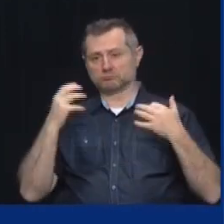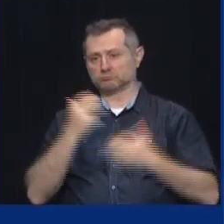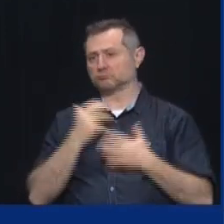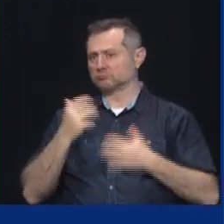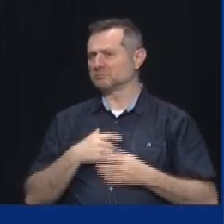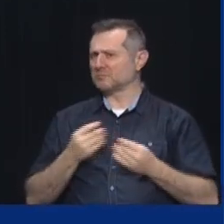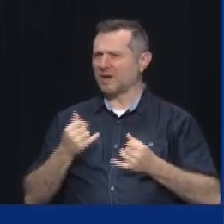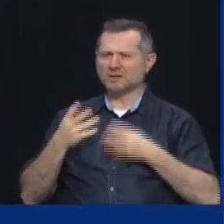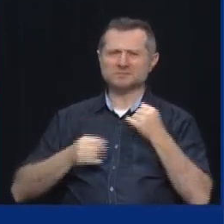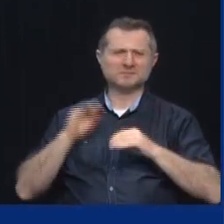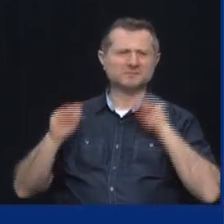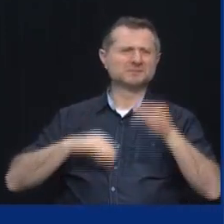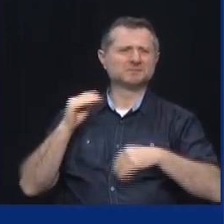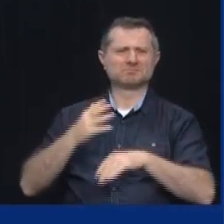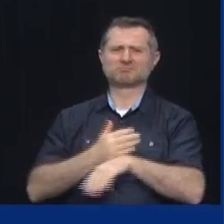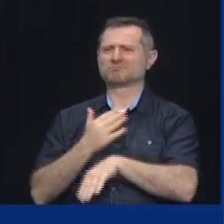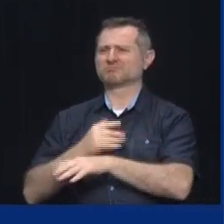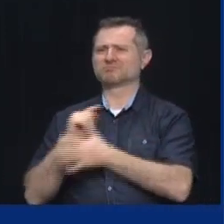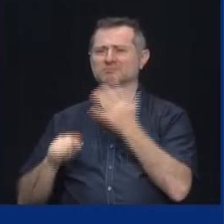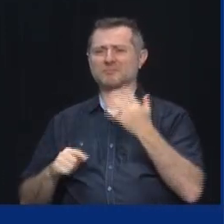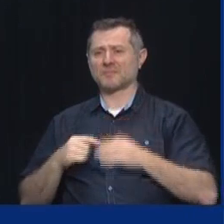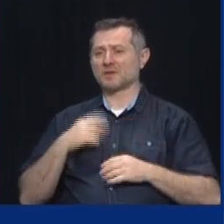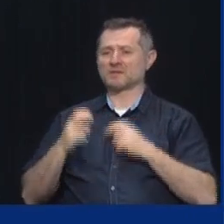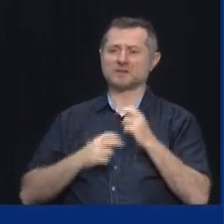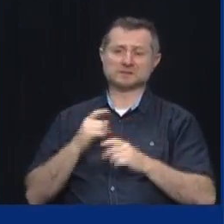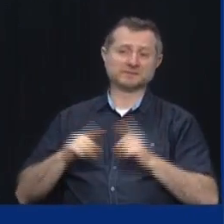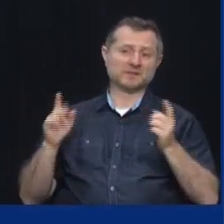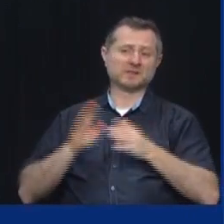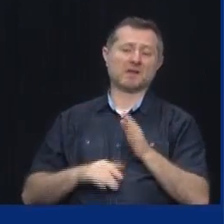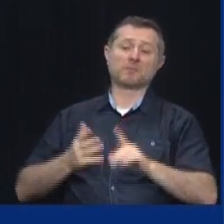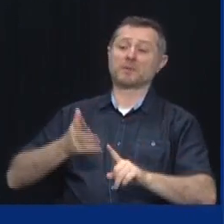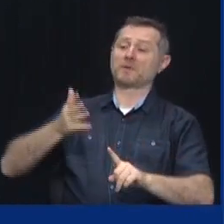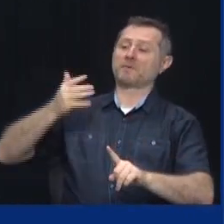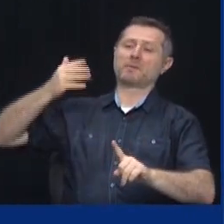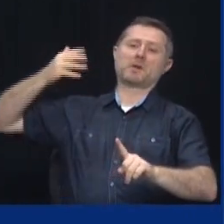PROUD OF IS. I AM SO EXCITED ABOUT THIS.